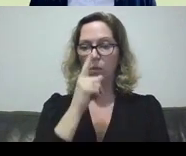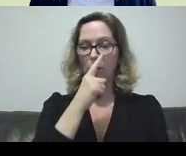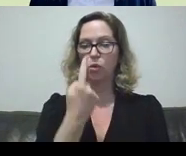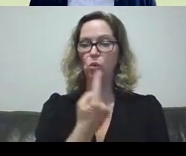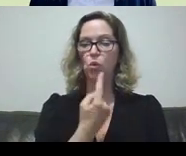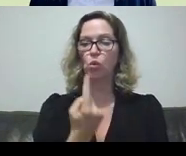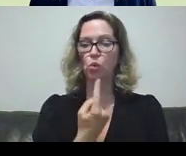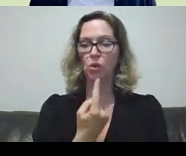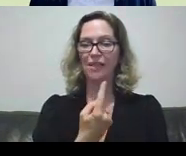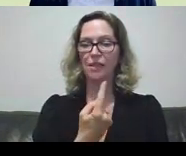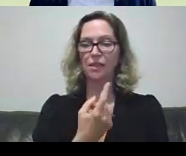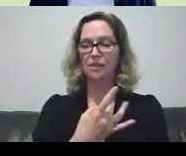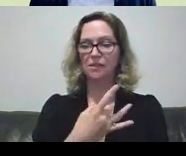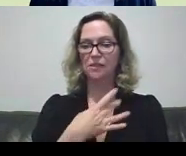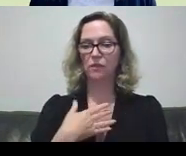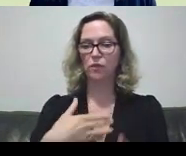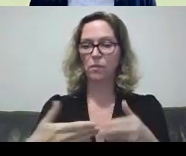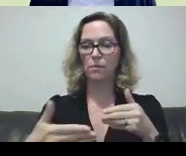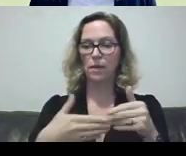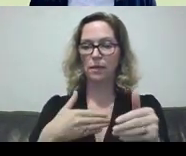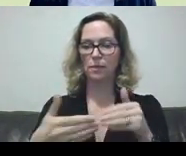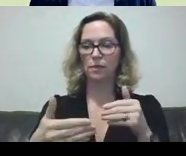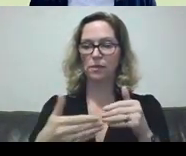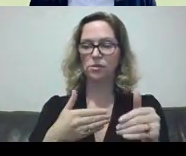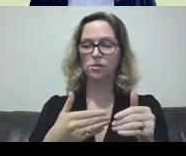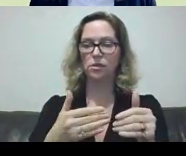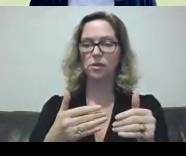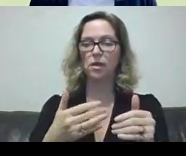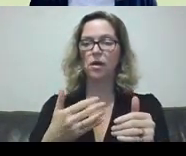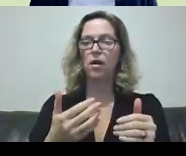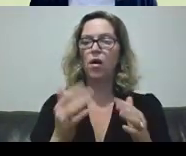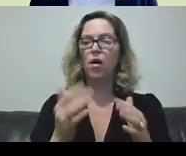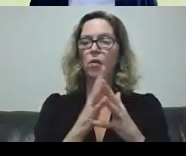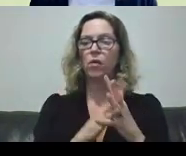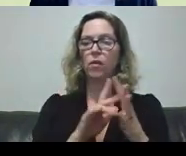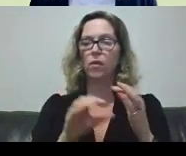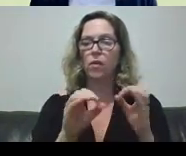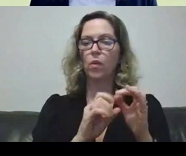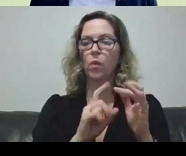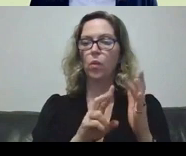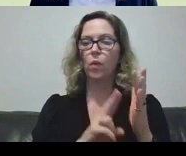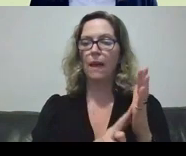something that we touch in our webinars from family advocacy look out for those